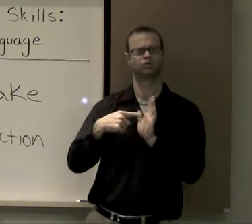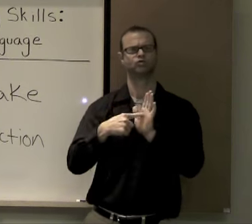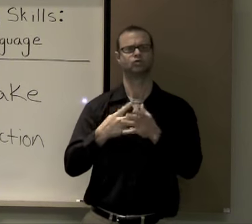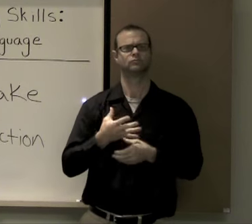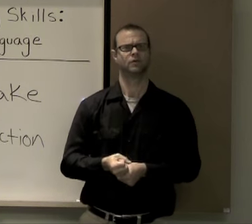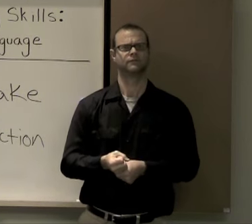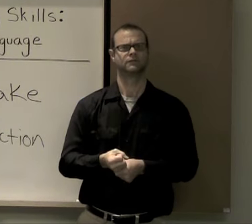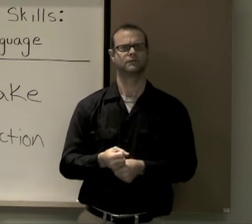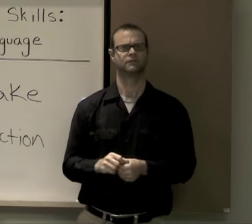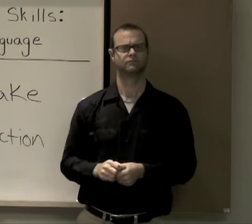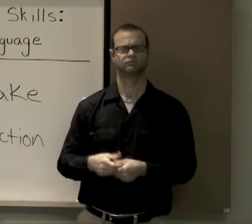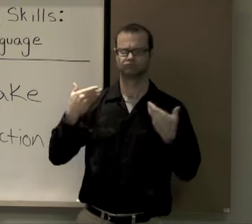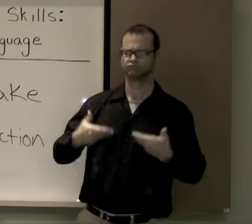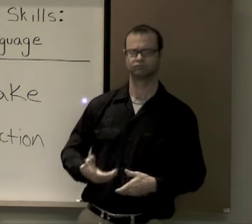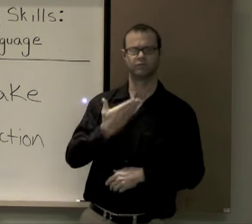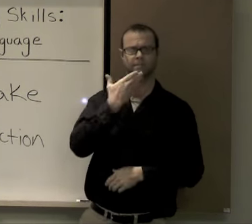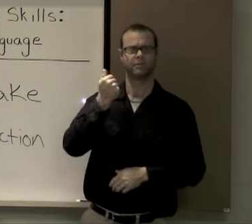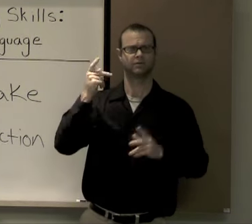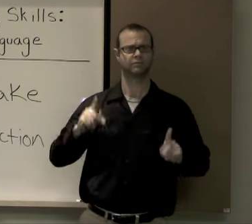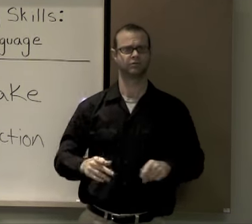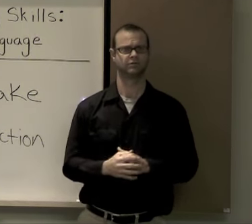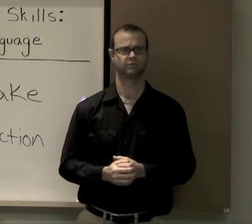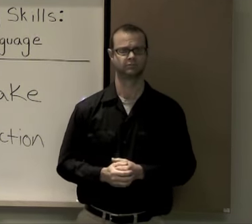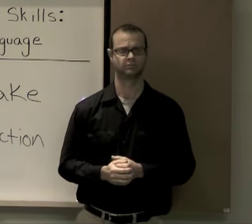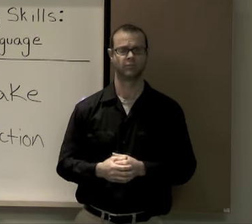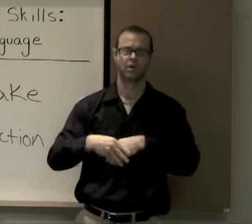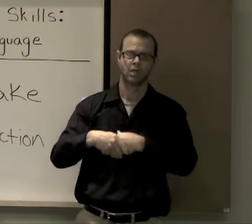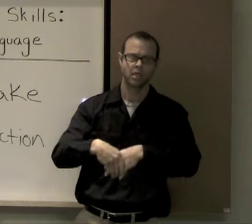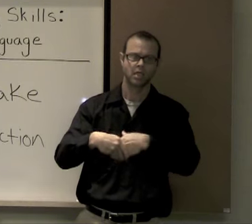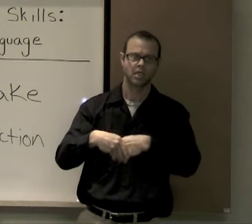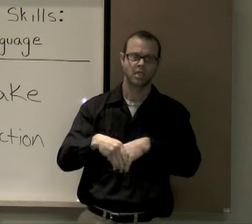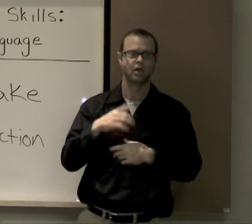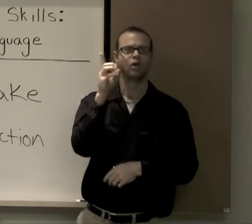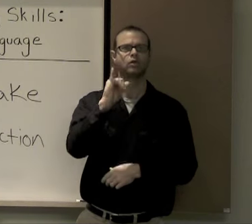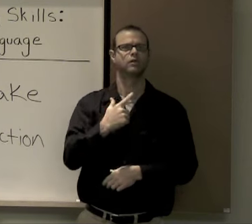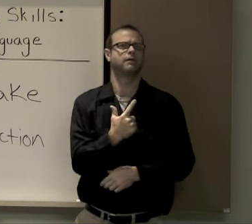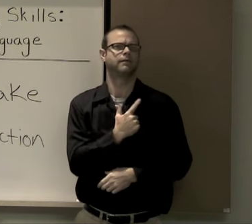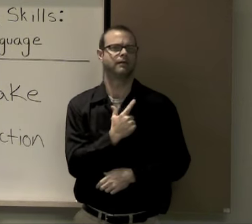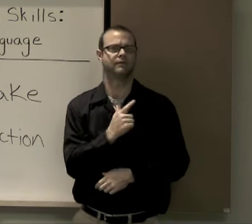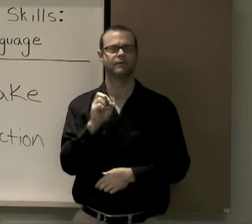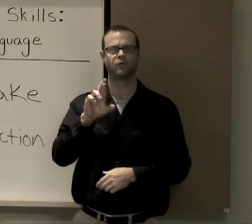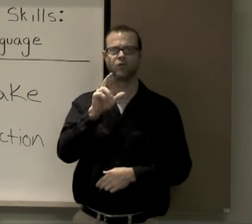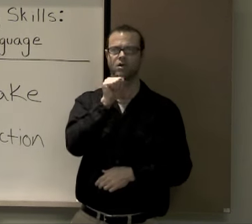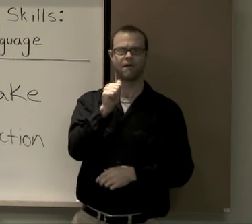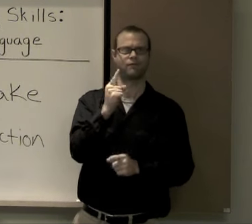You would not usually grip a baseball bat weakly. You would grip it with some firmness